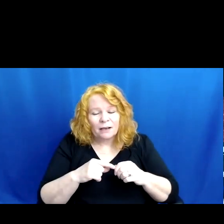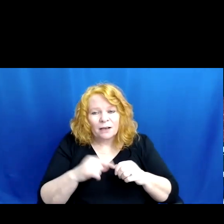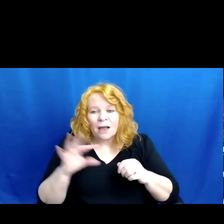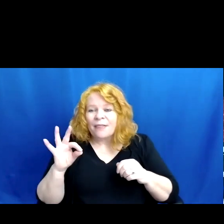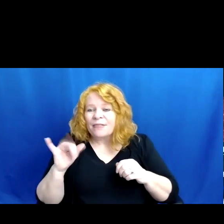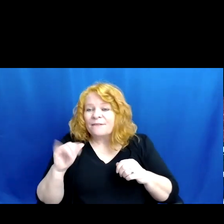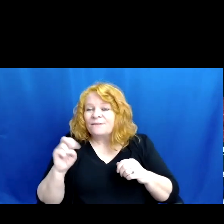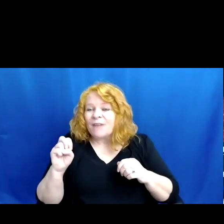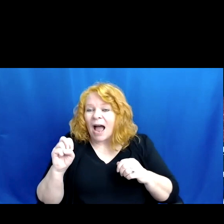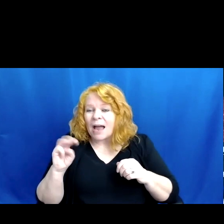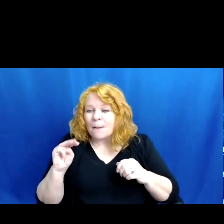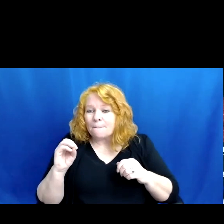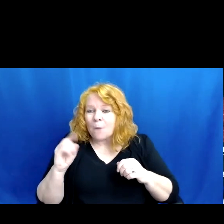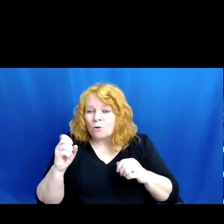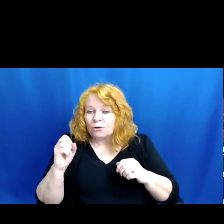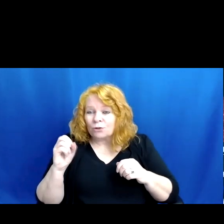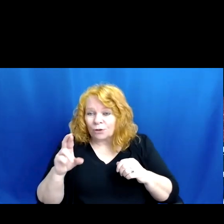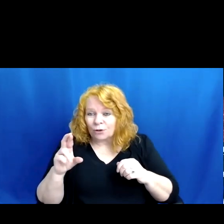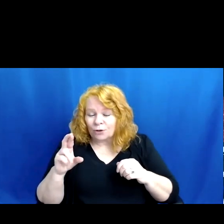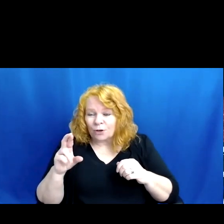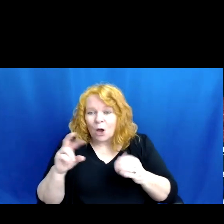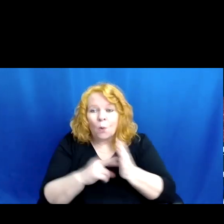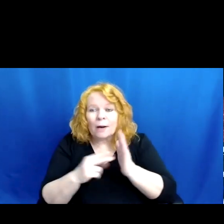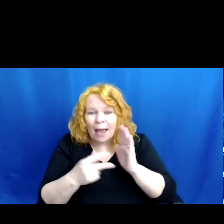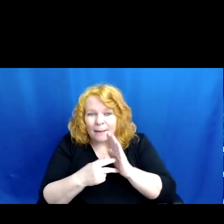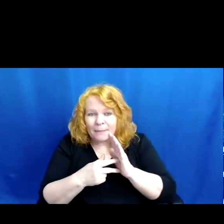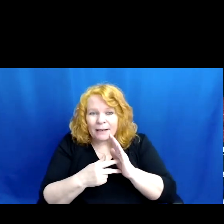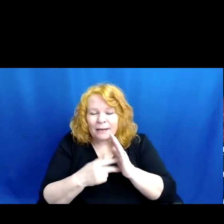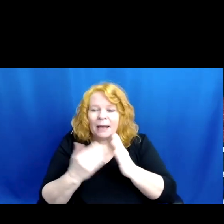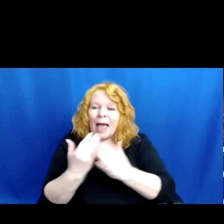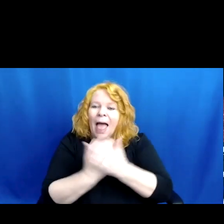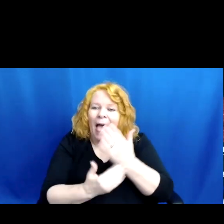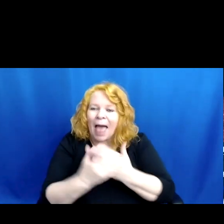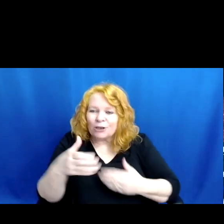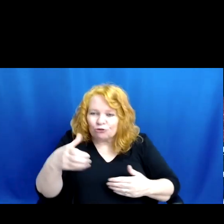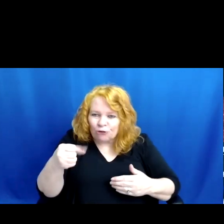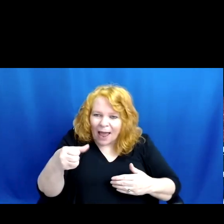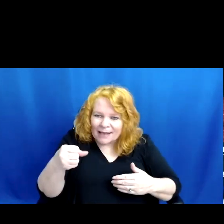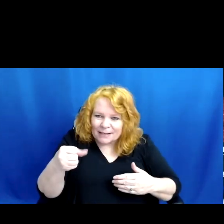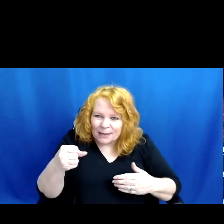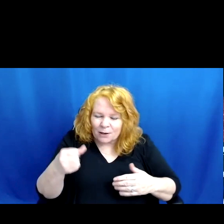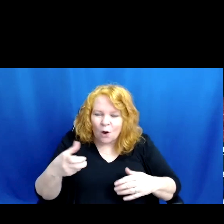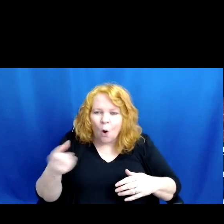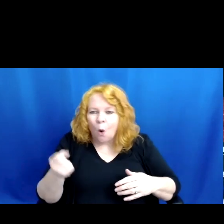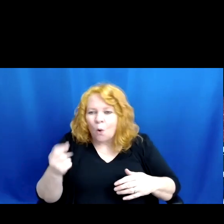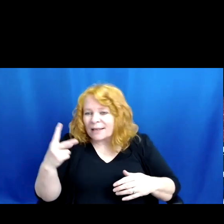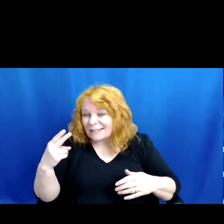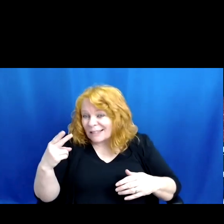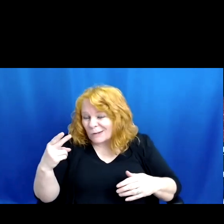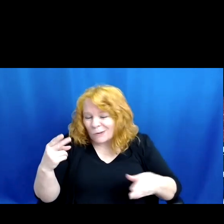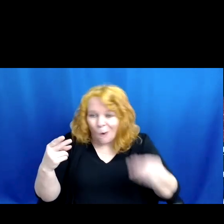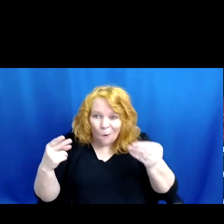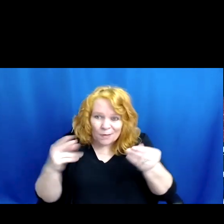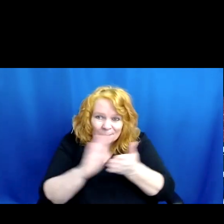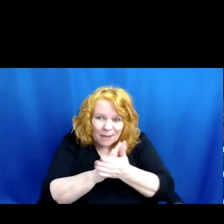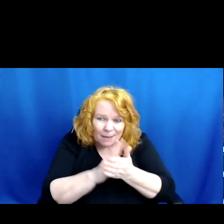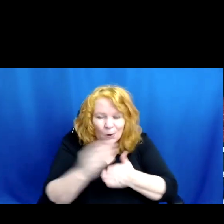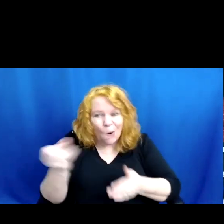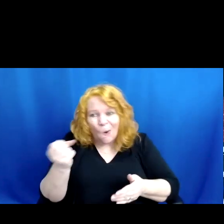When I say fine motor, I mean hand grasp, holding the scissors, just holding the paper